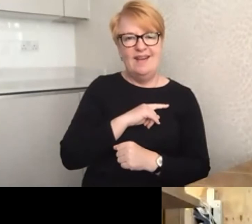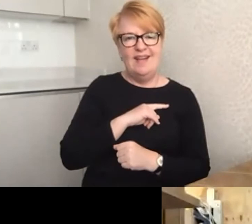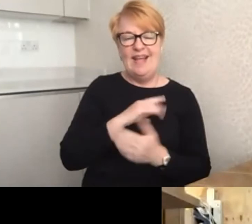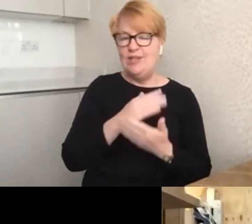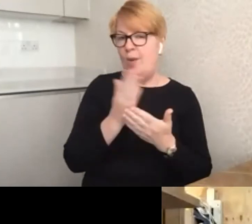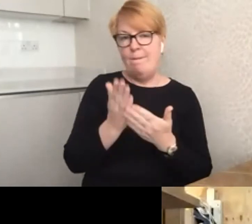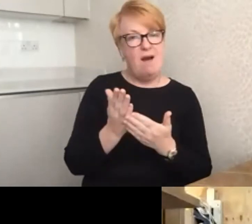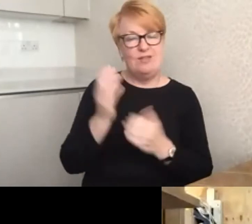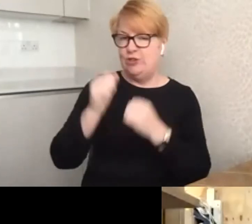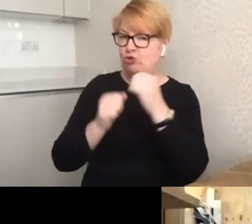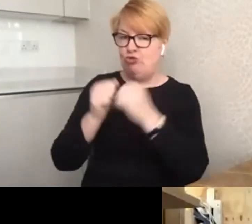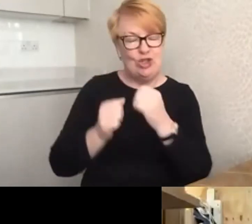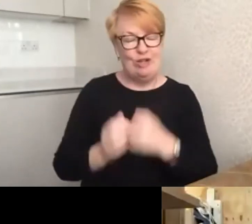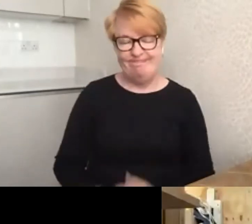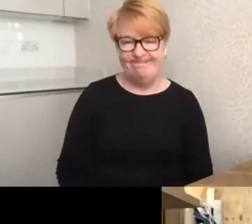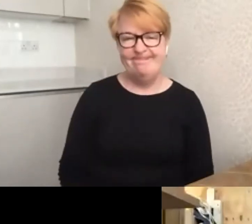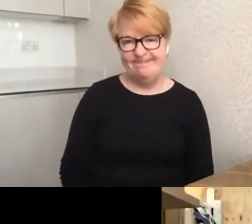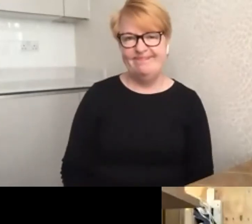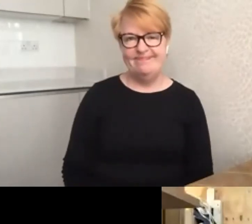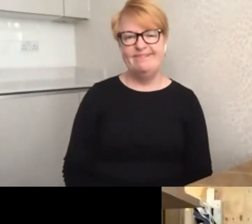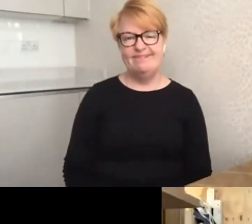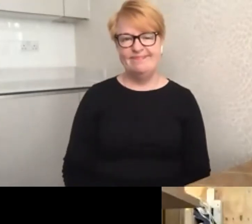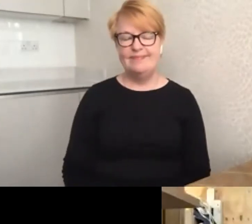Yeah, yeah. >> MAT: I mean,